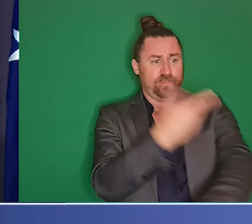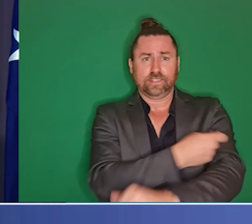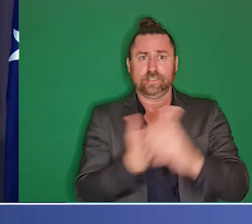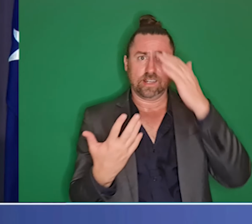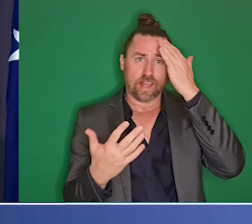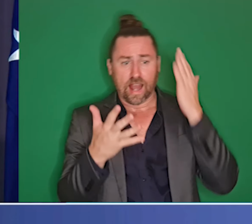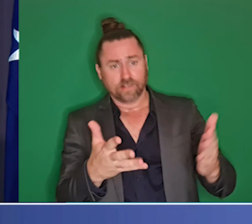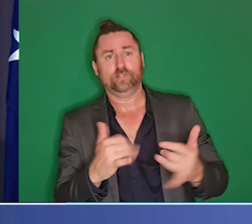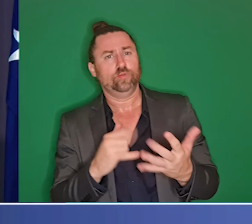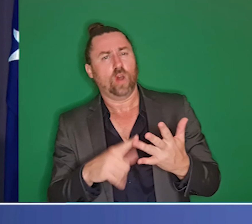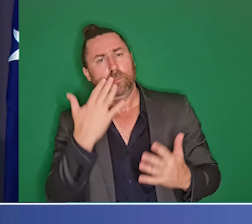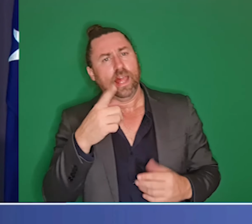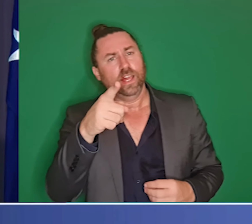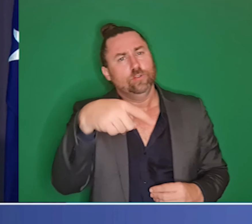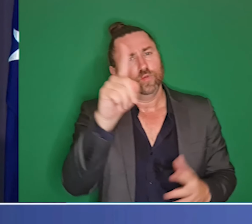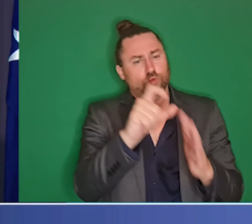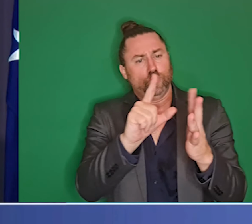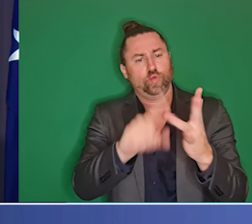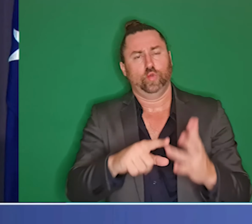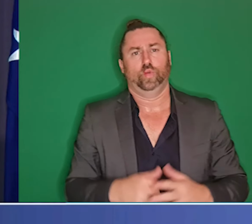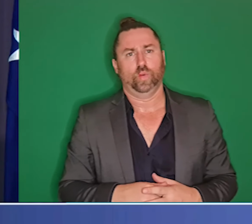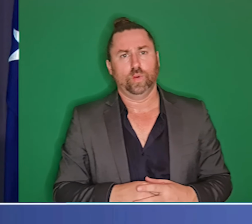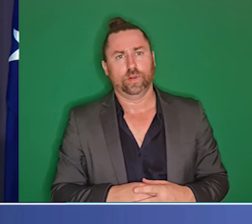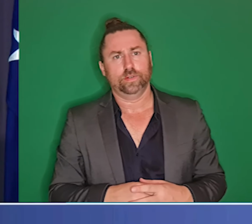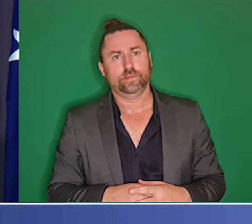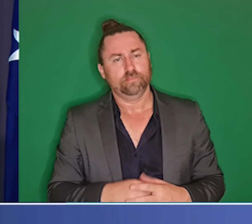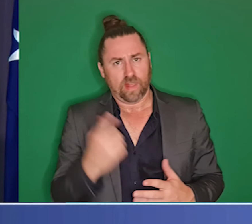And so, please go ahead with that and listen to the experts.